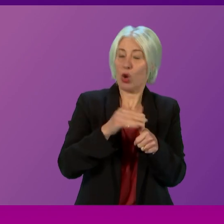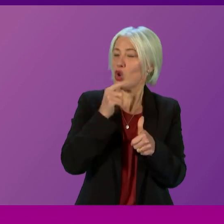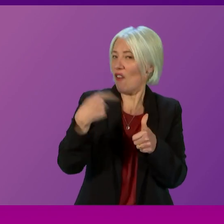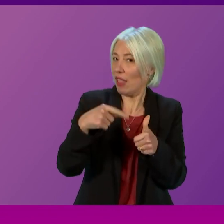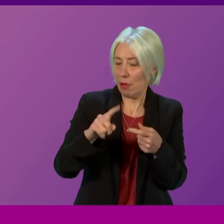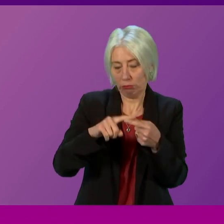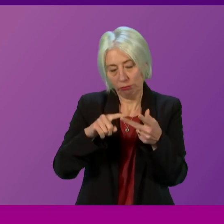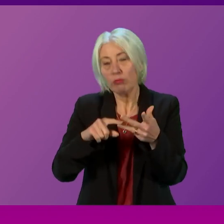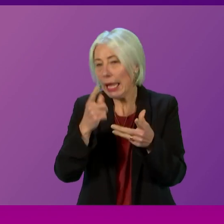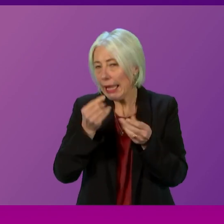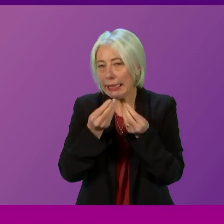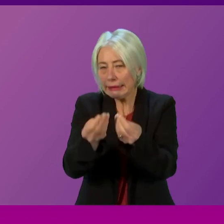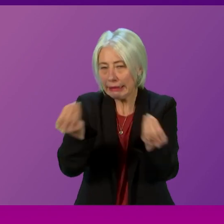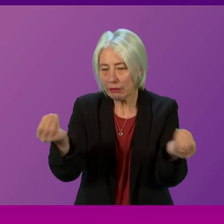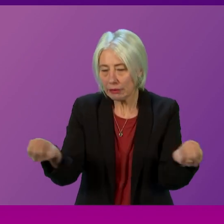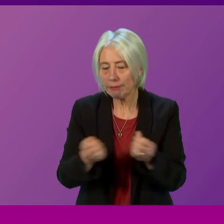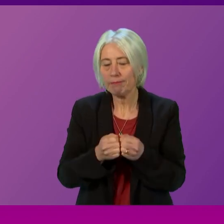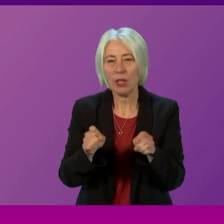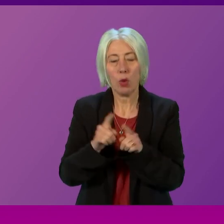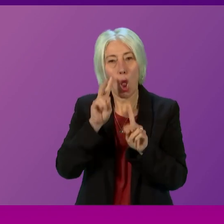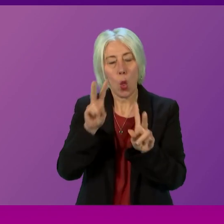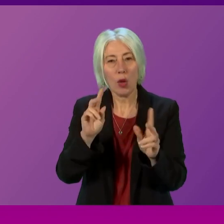work is under way to further strengthen the resilience of the supply chain,